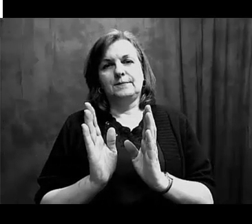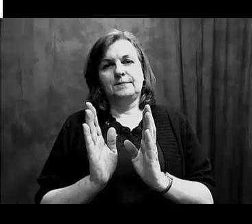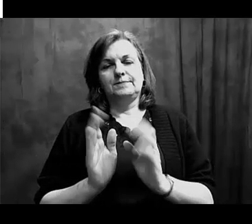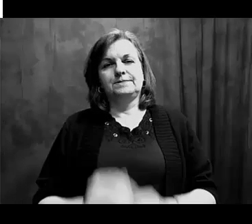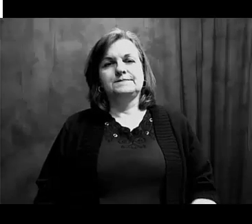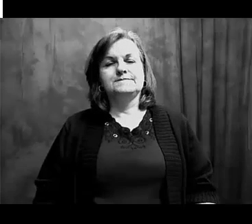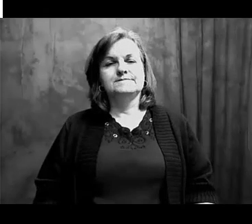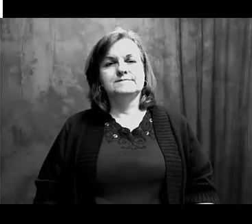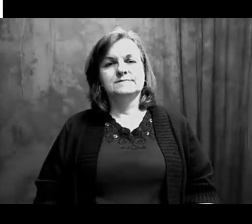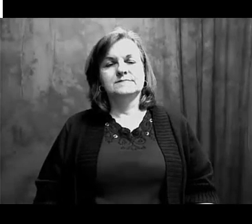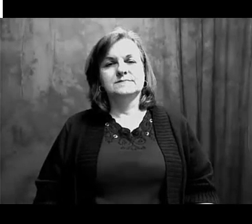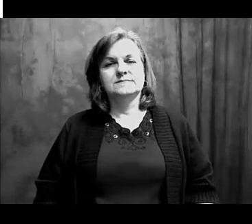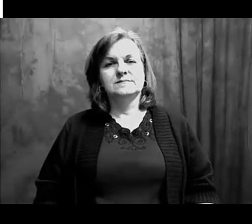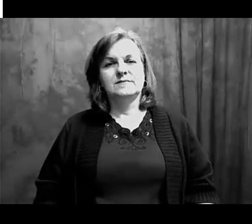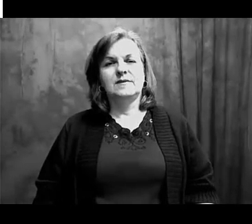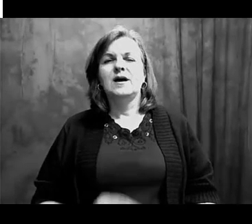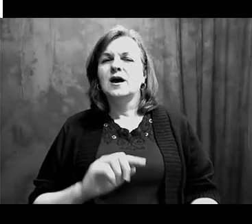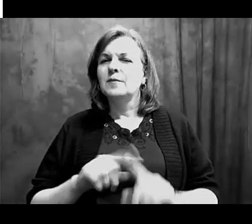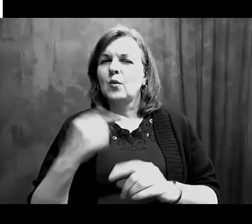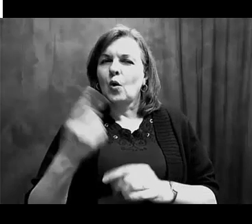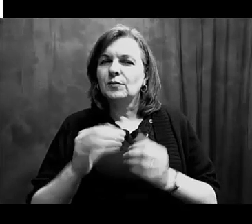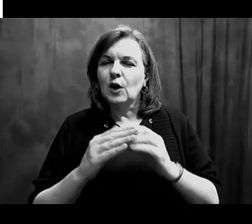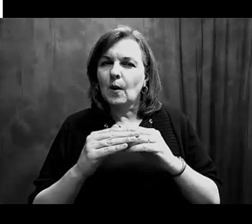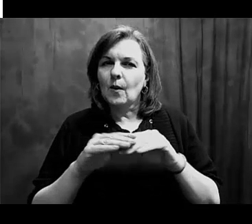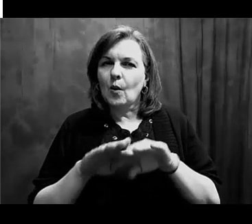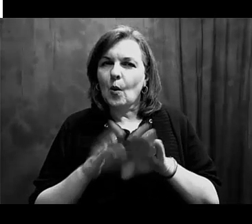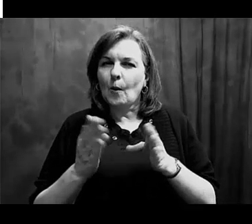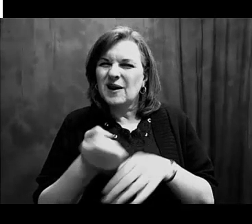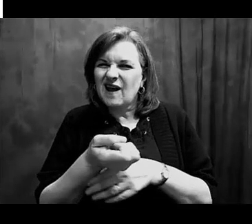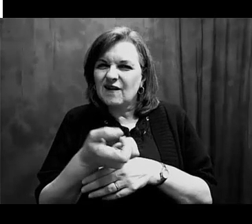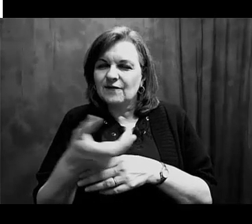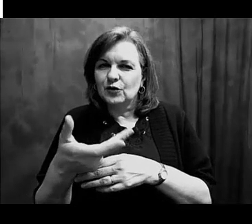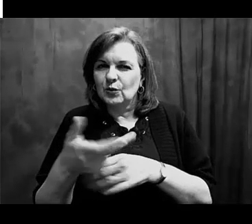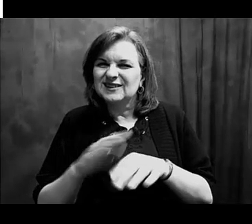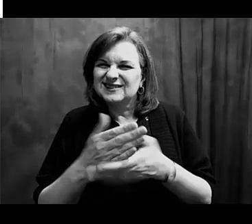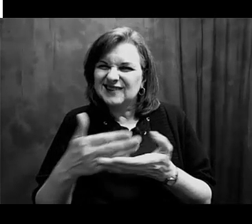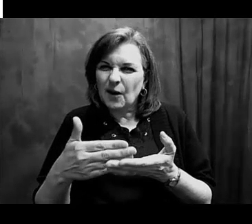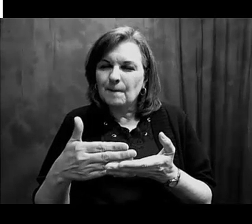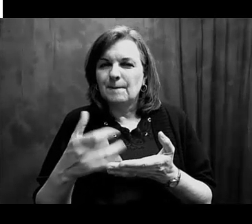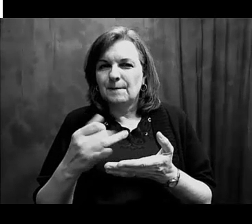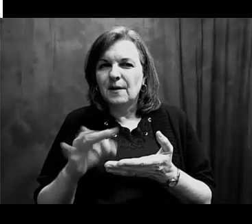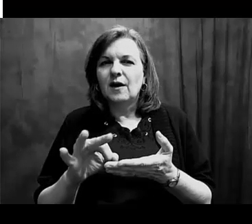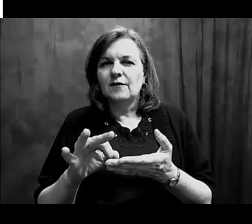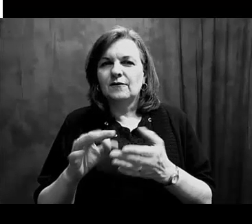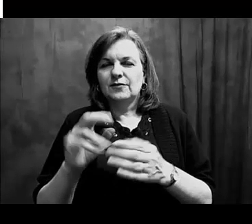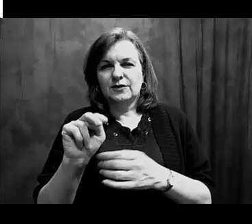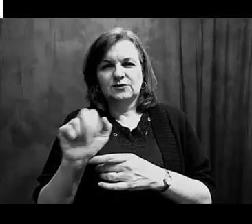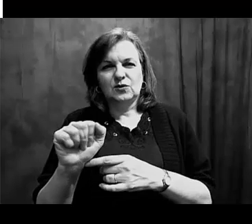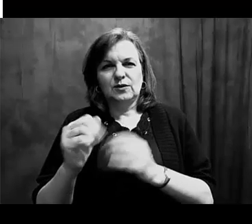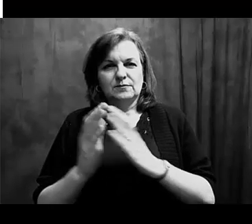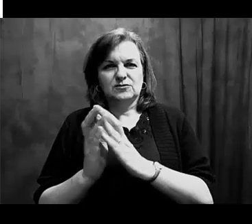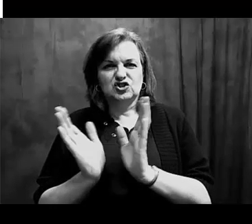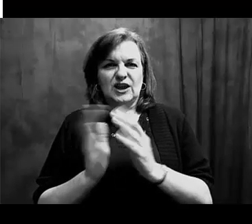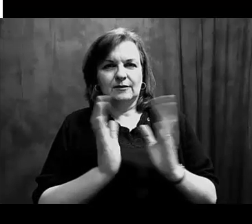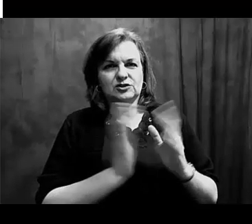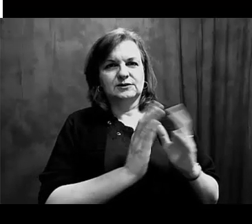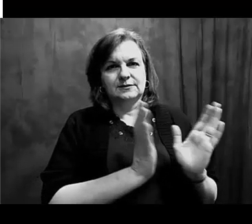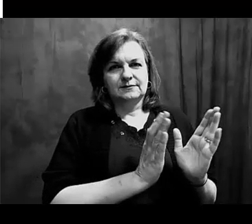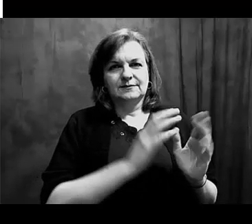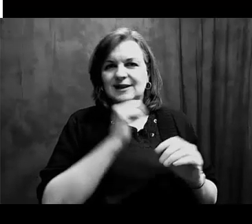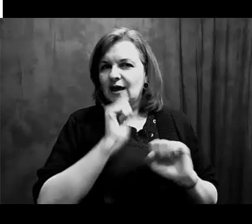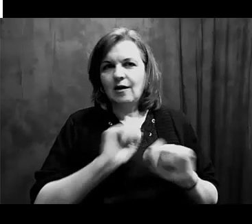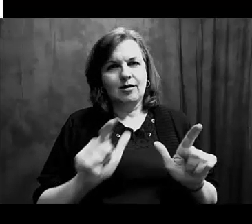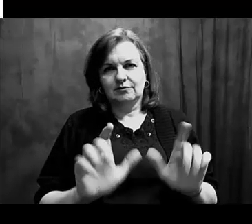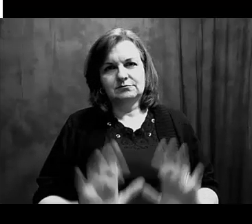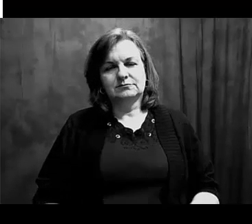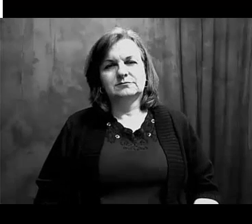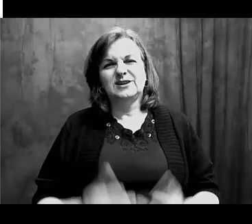and we are going to open some sodium channels this is important